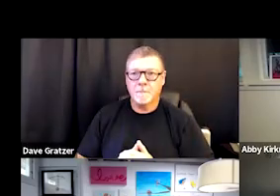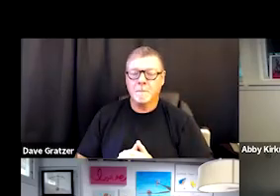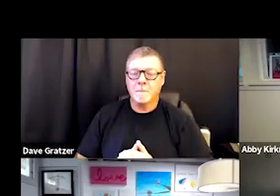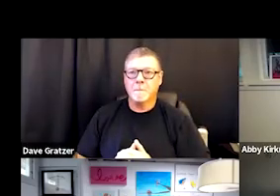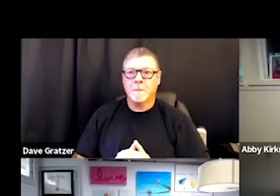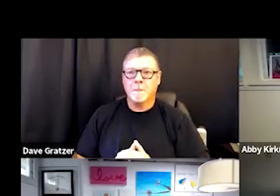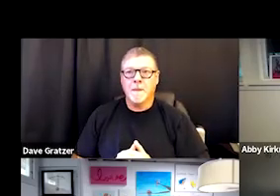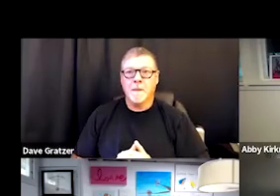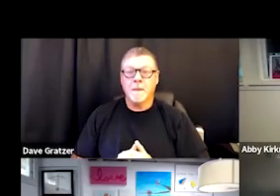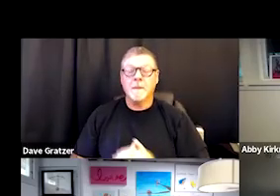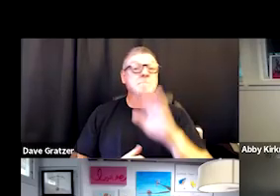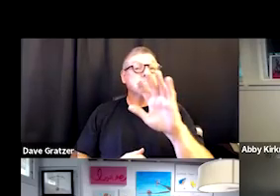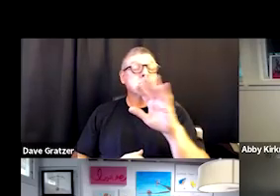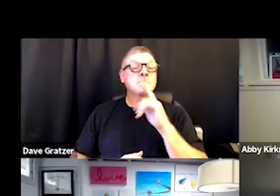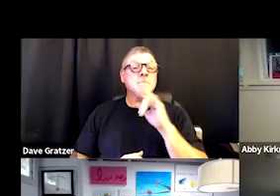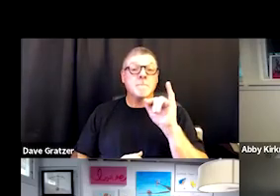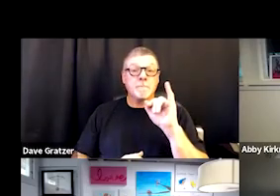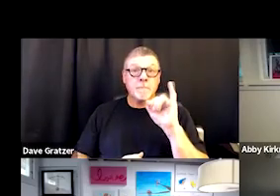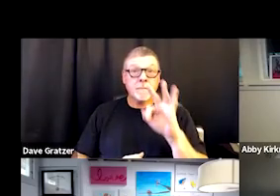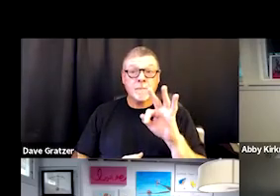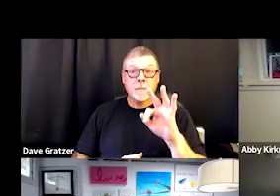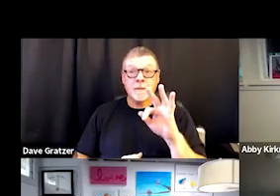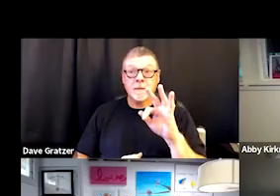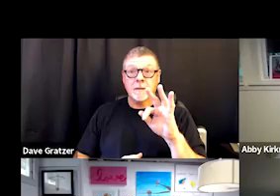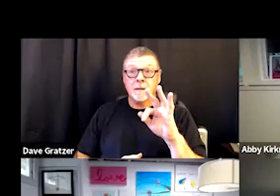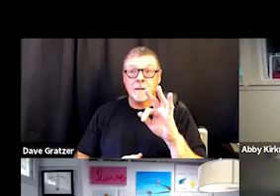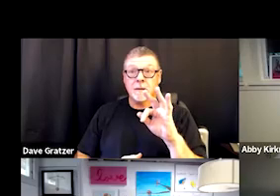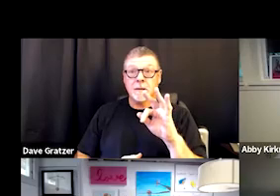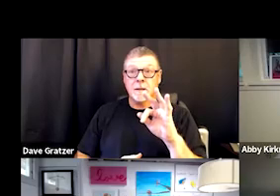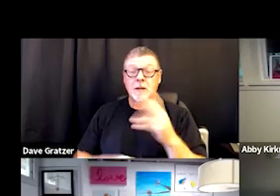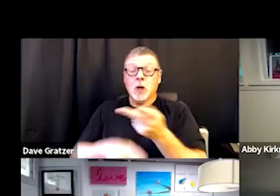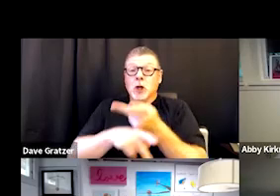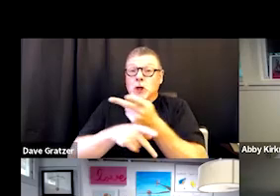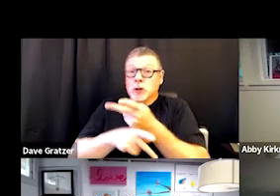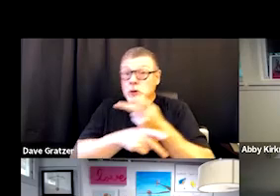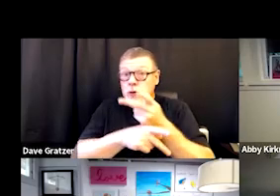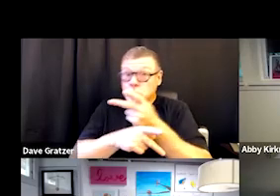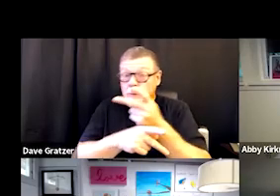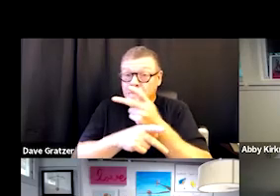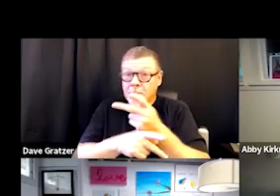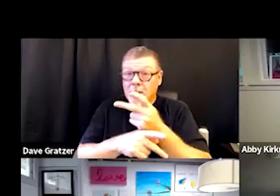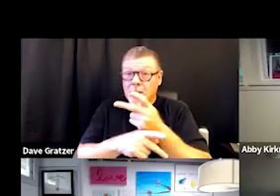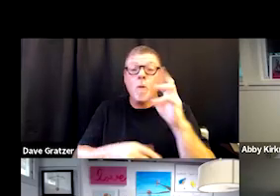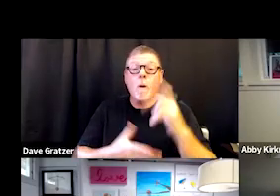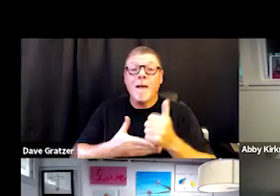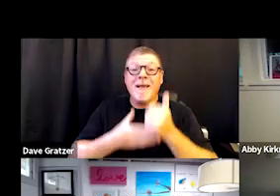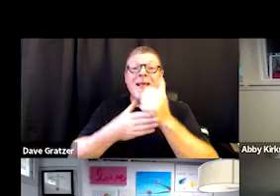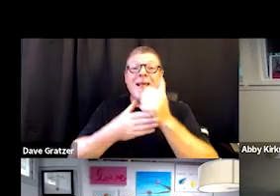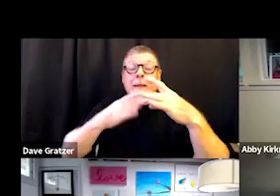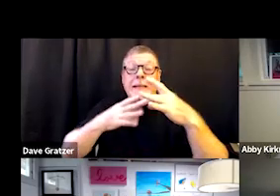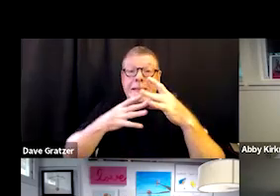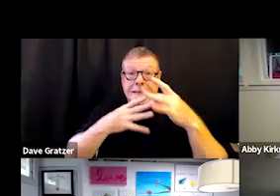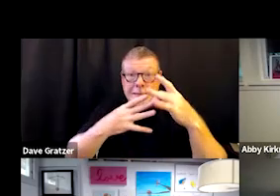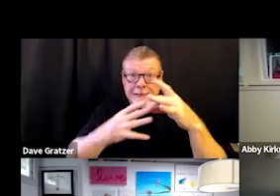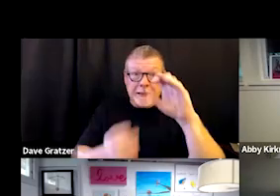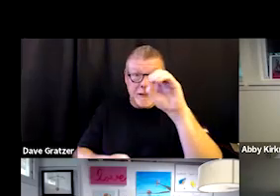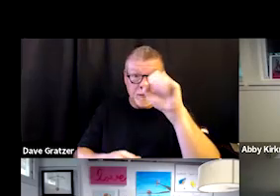If you are kind of supervising SOAR workers or you're helping to lead SOAR in your community,